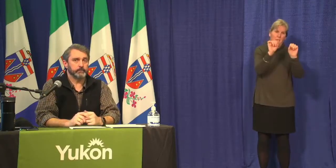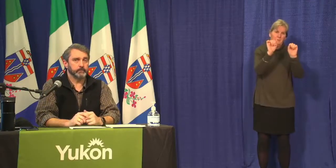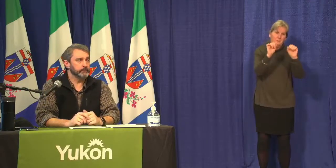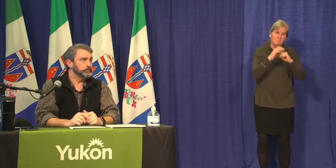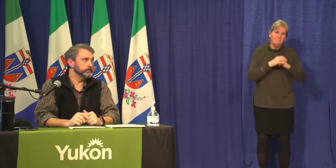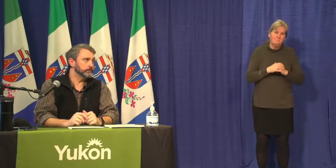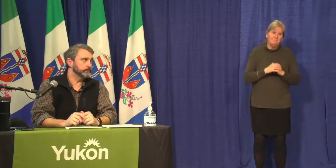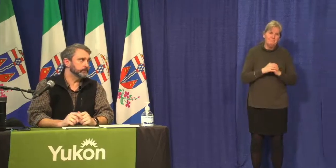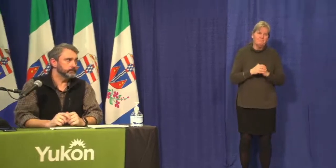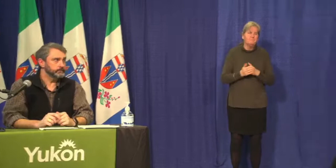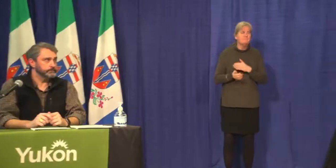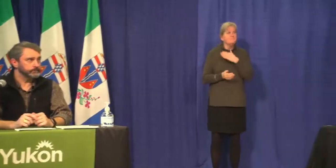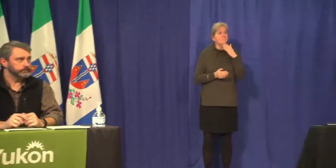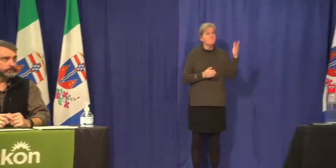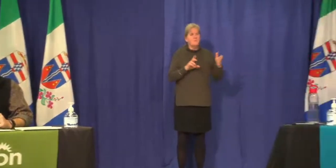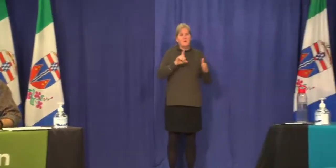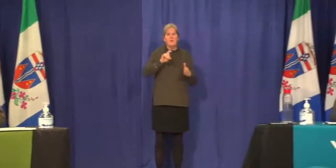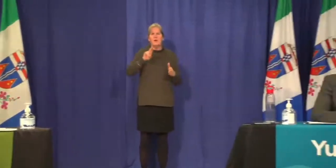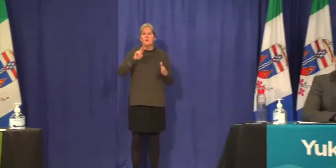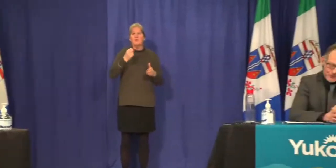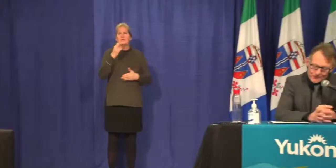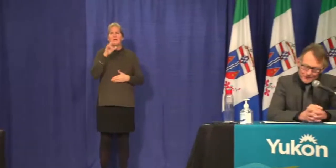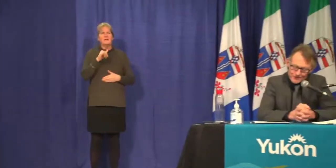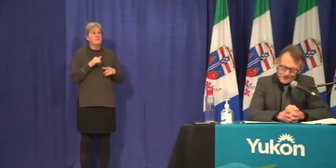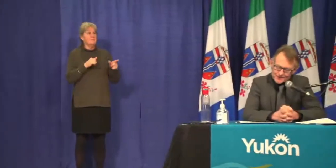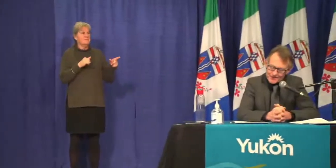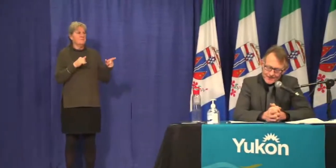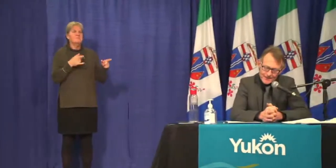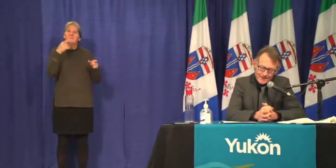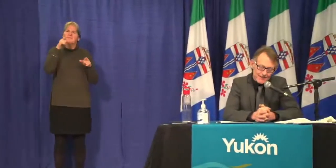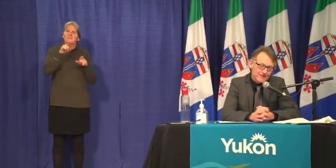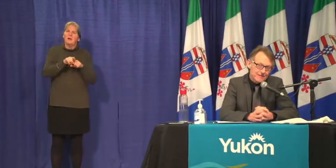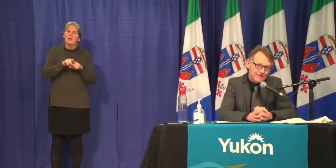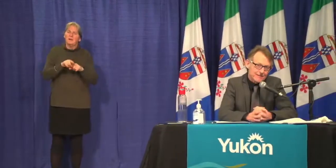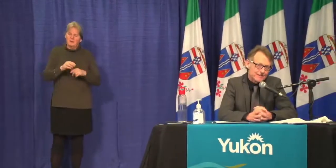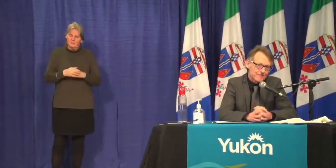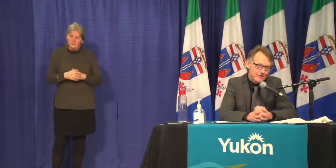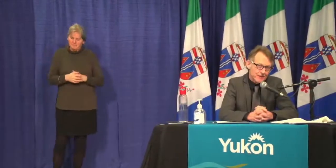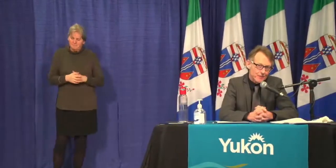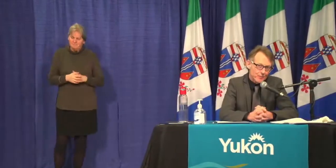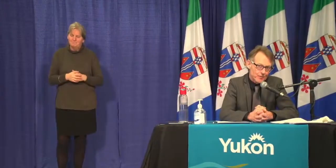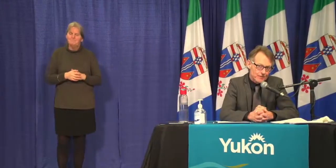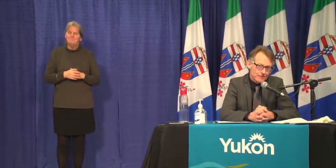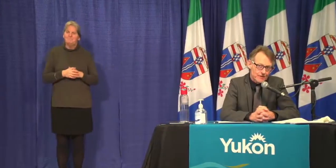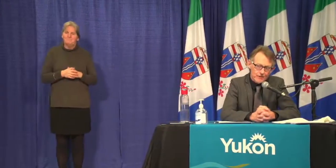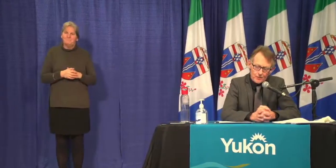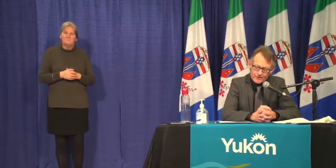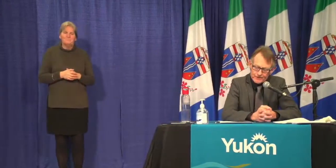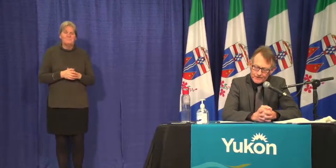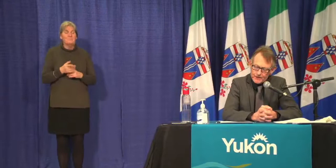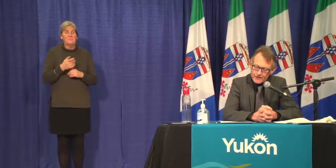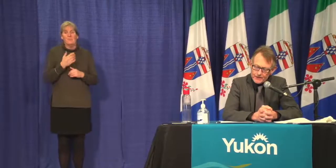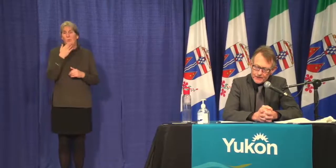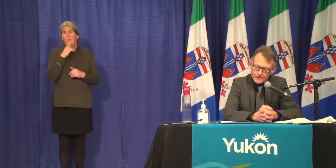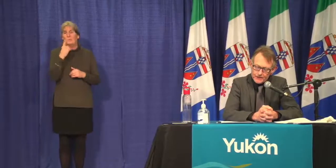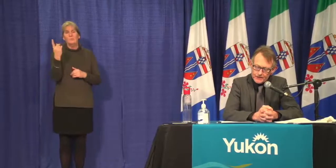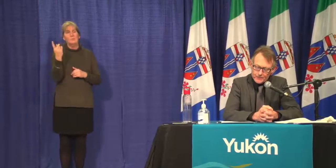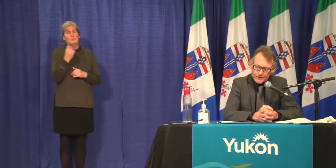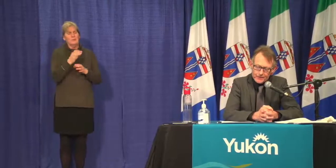Pat: Dr Hanley? I agree with what the premier said, and clearly this is a very important question.